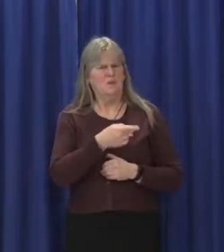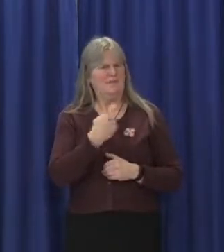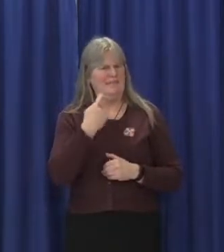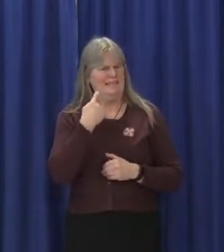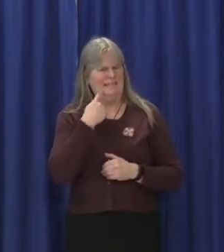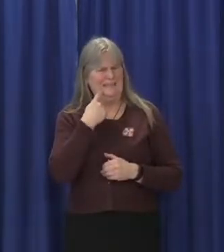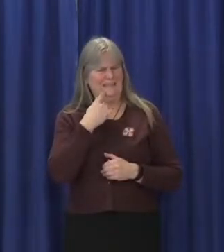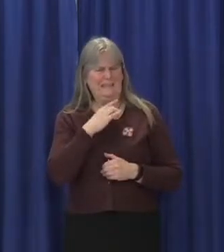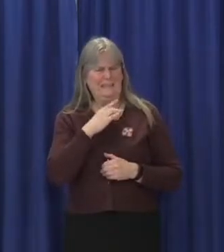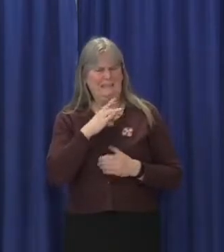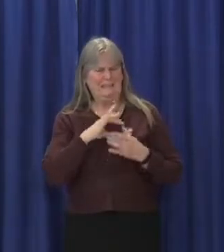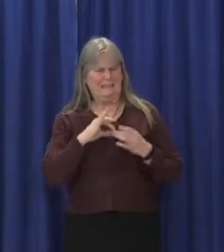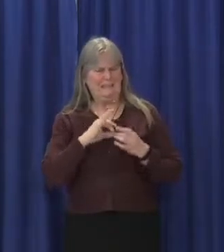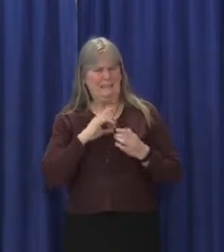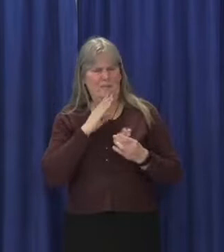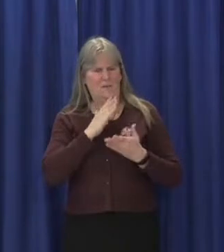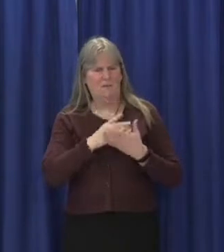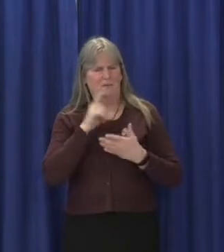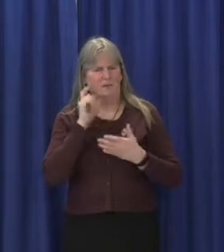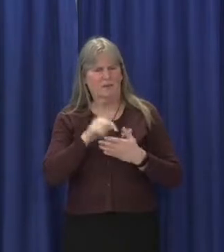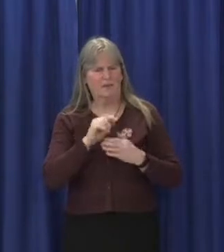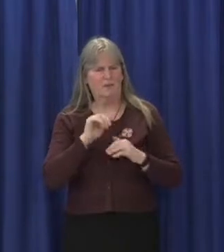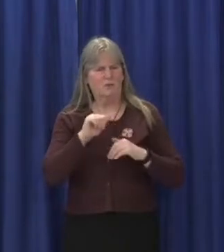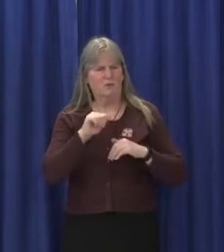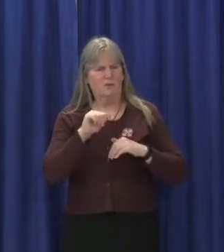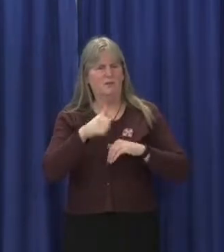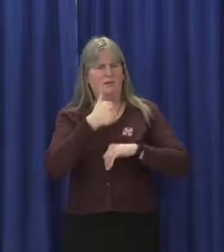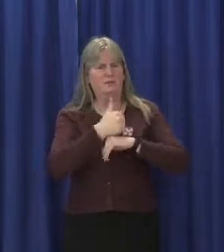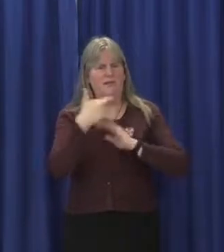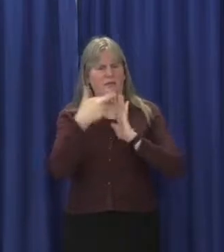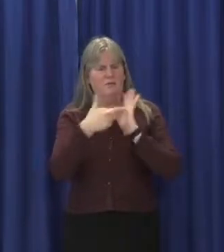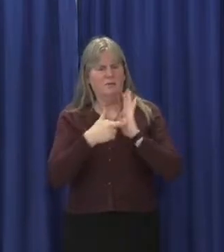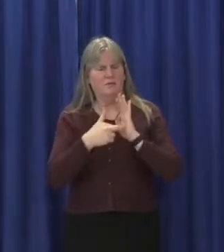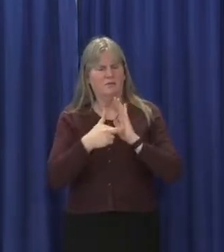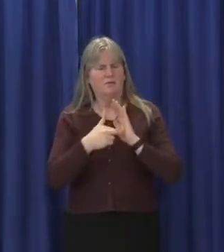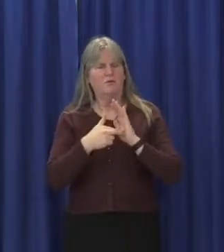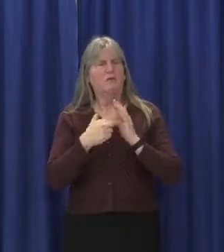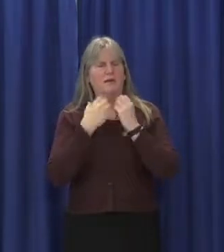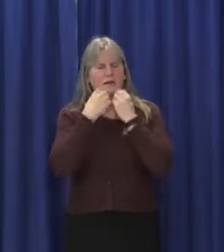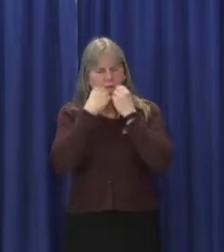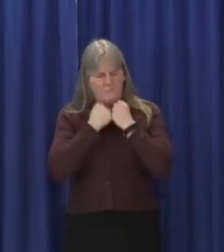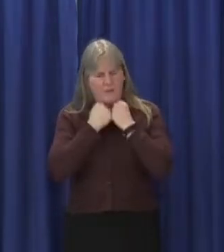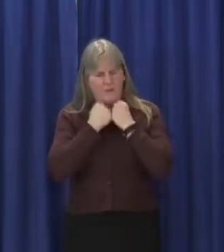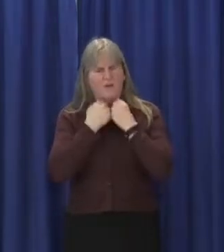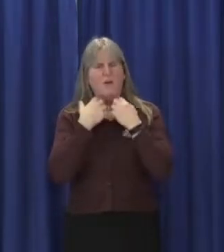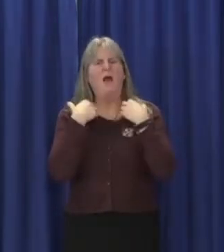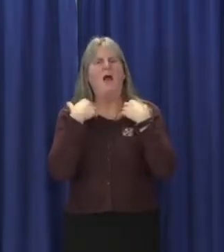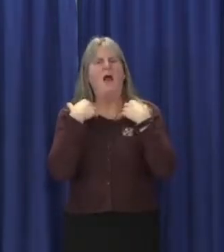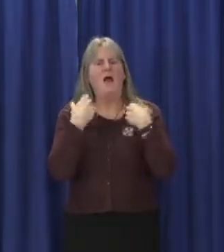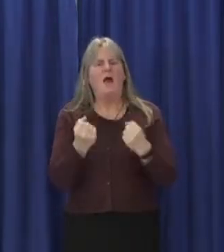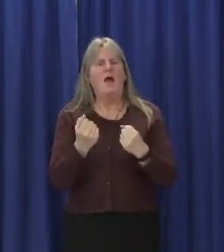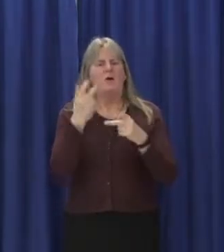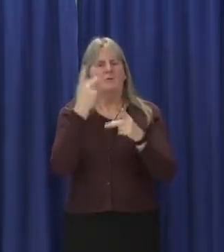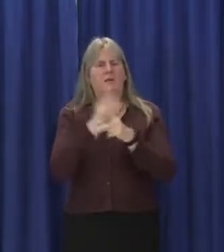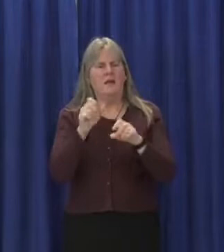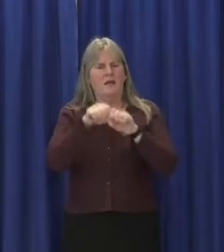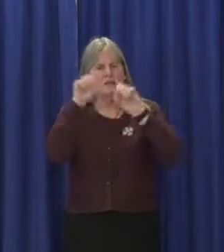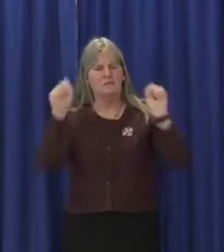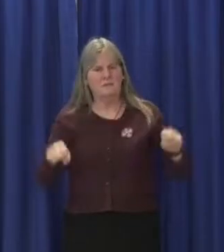for the past few weeks about we need these restrictions to save our healthcare system from being overstrained. If no one's in the hospital at the moment, it doesn't look